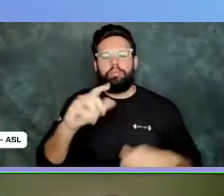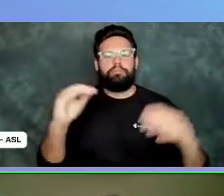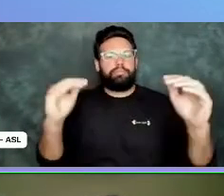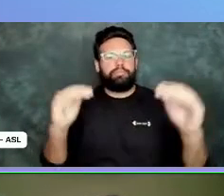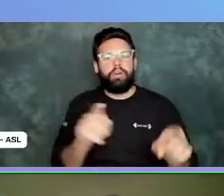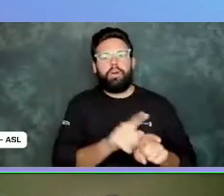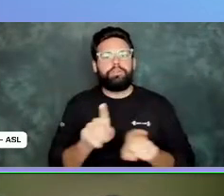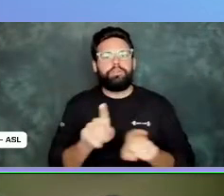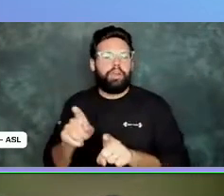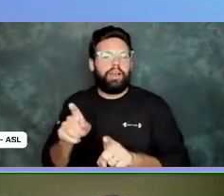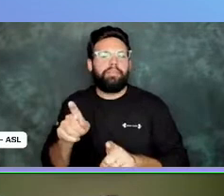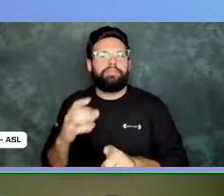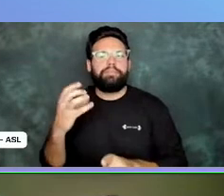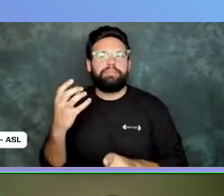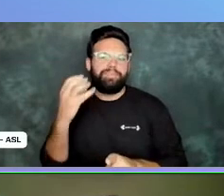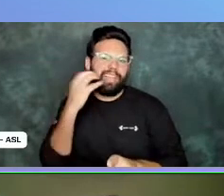slash slash and so forth, and